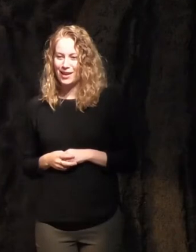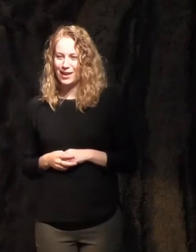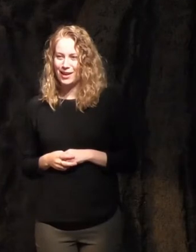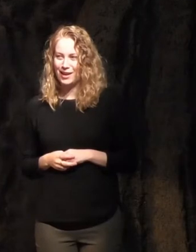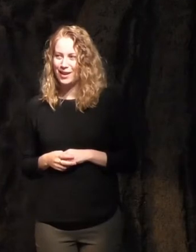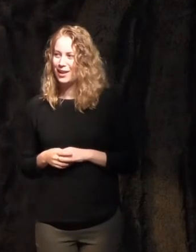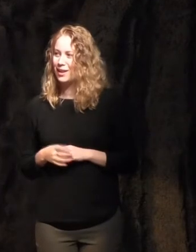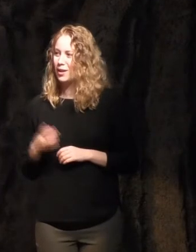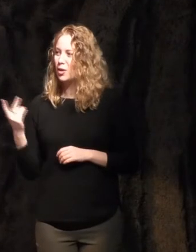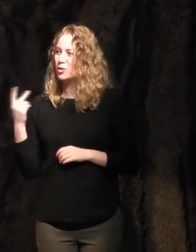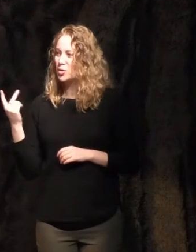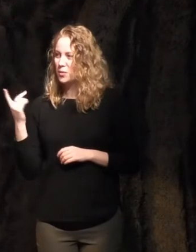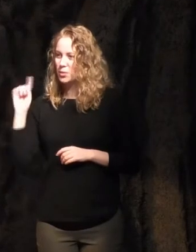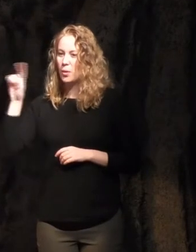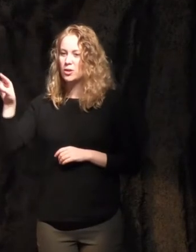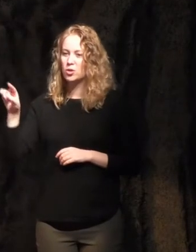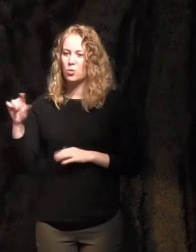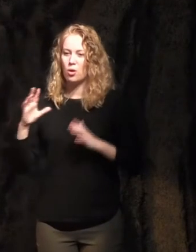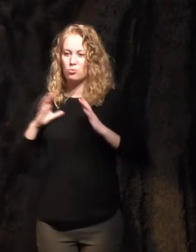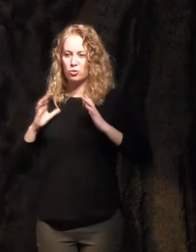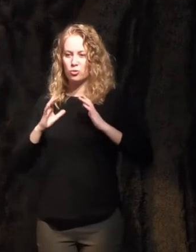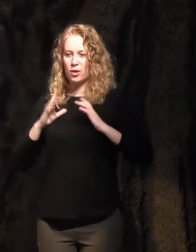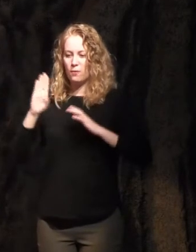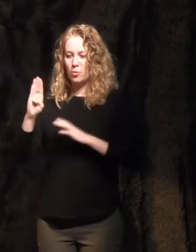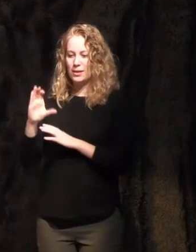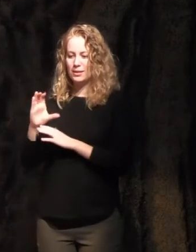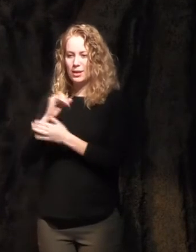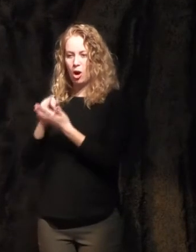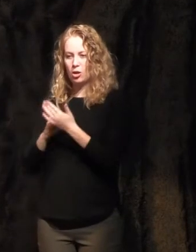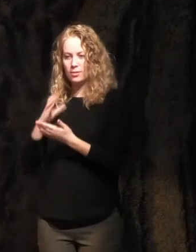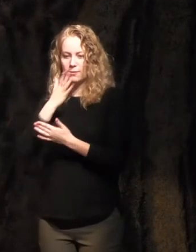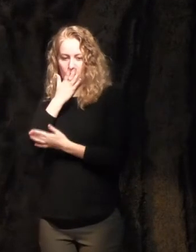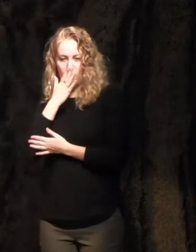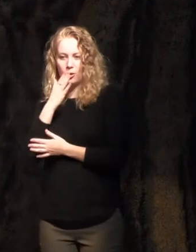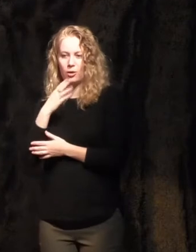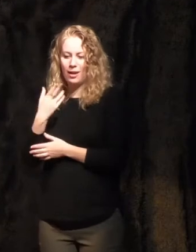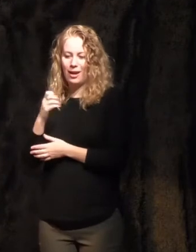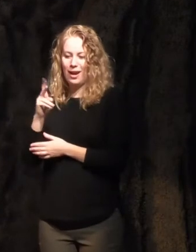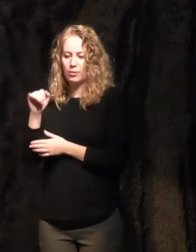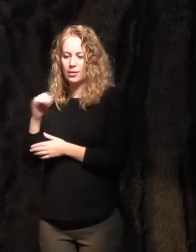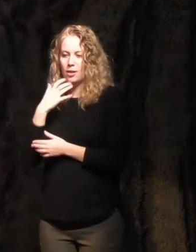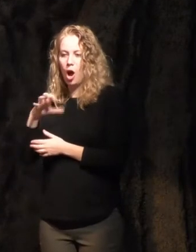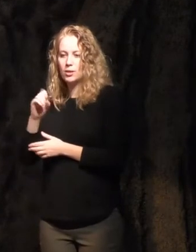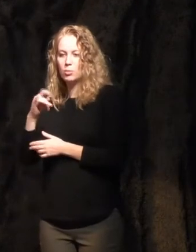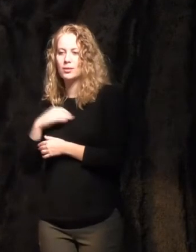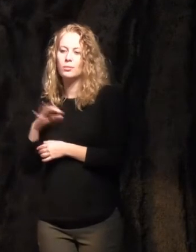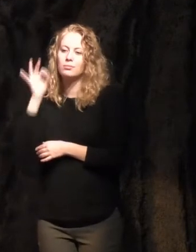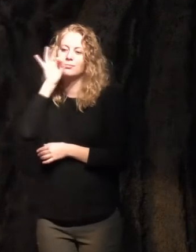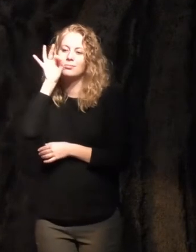We're on a retreat for BCR's of color at Harrison Hot Springs. We smoked a joint by Harrison Lake,